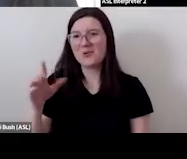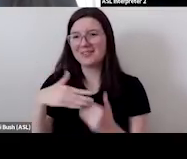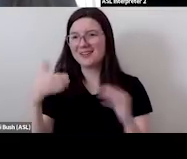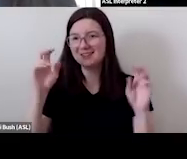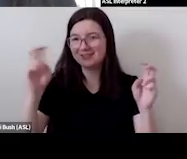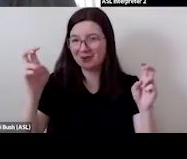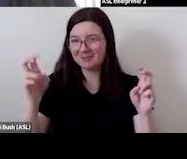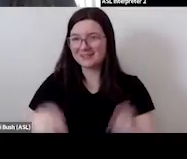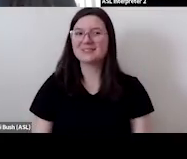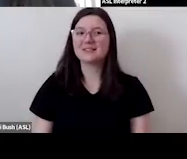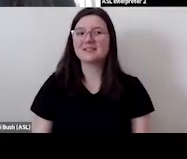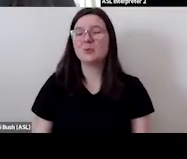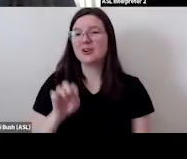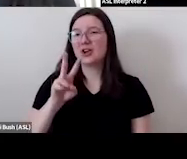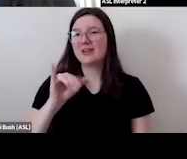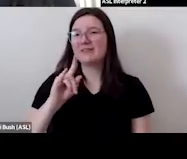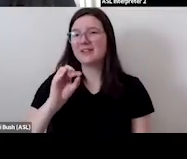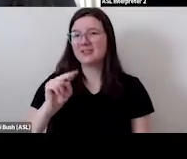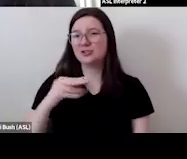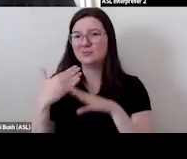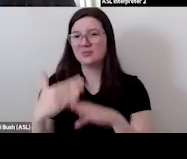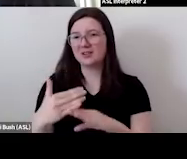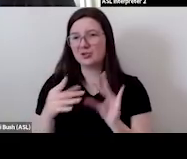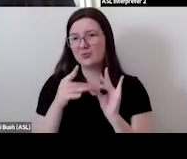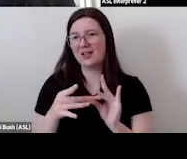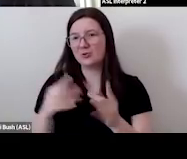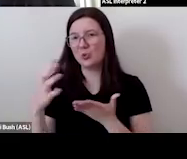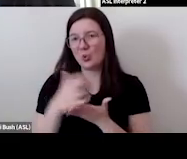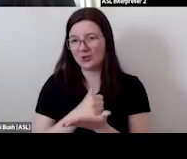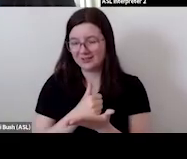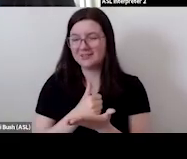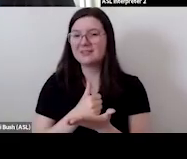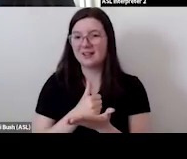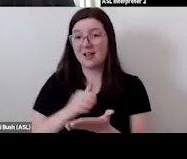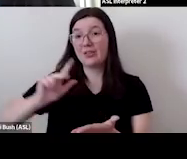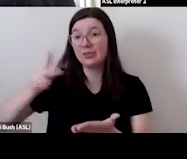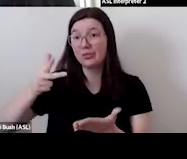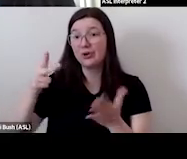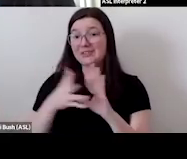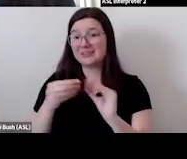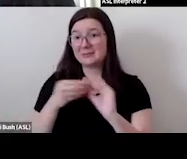which is gonna be eviction prevention from hoarding. And the the third speaker is Dr. Frances Mathieu.